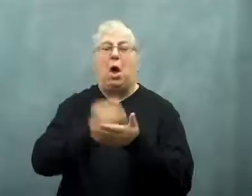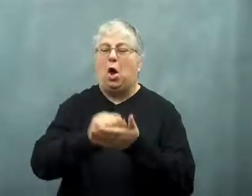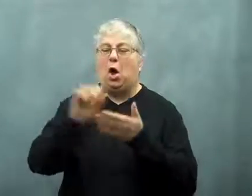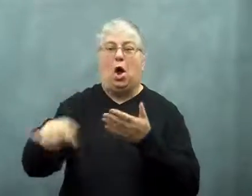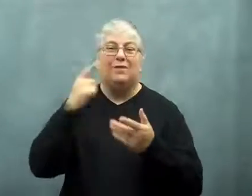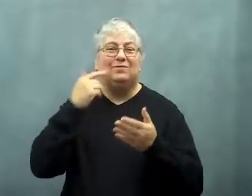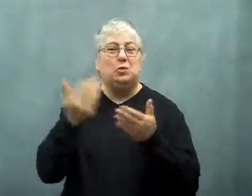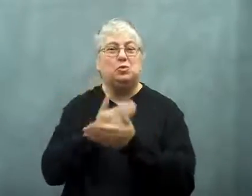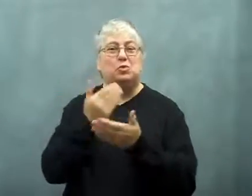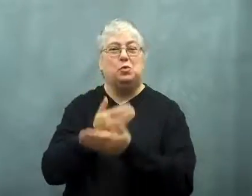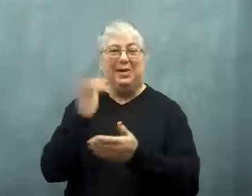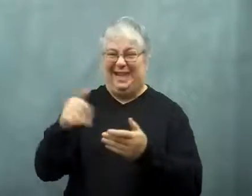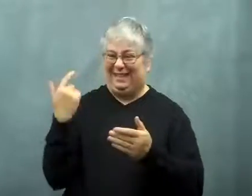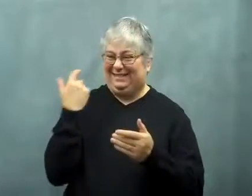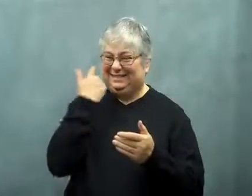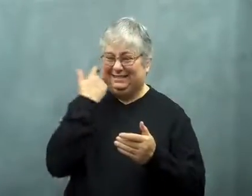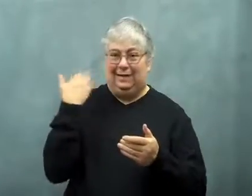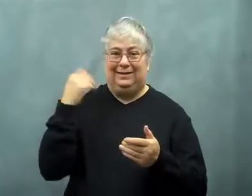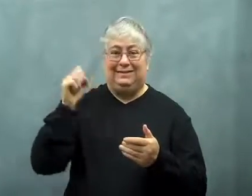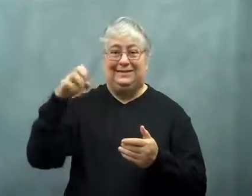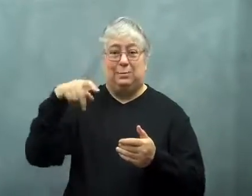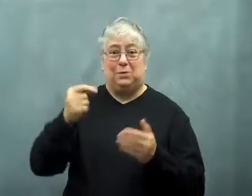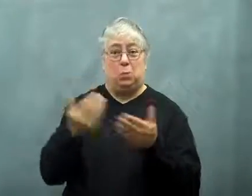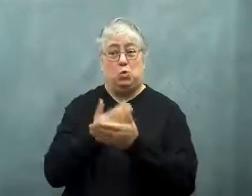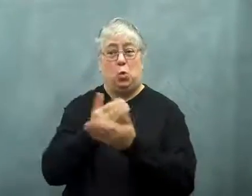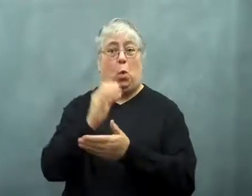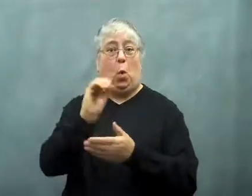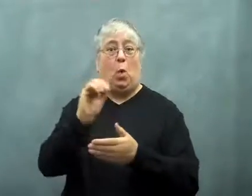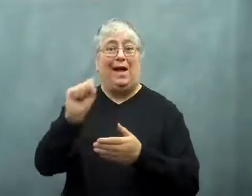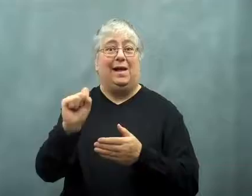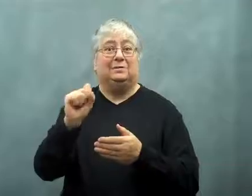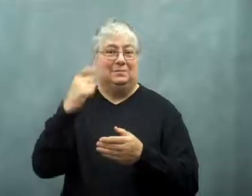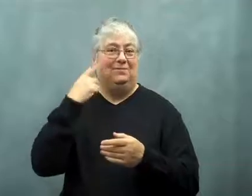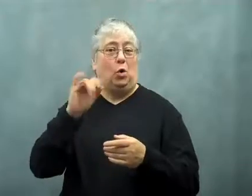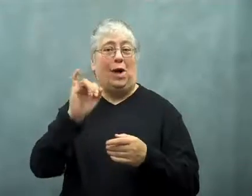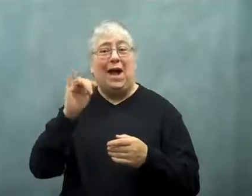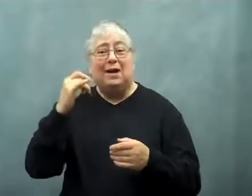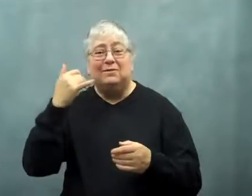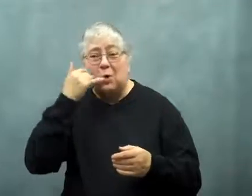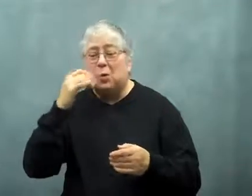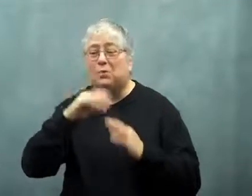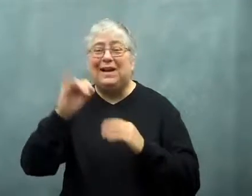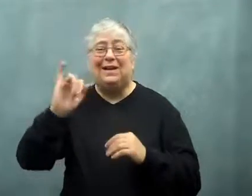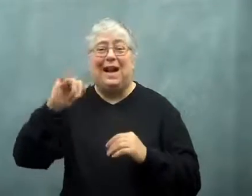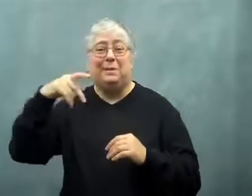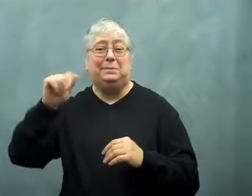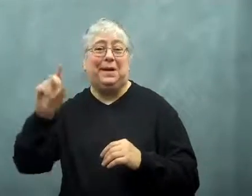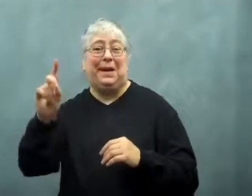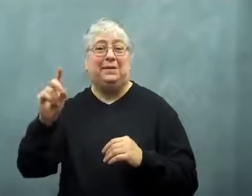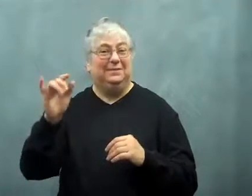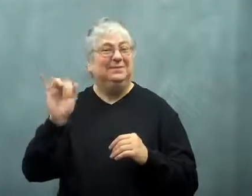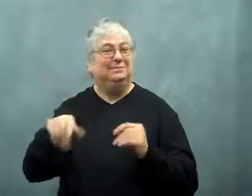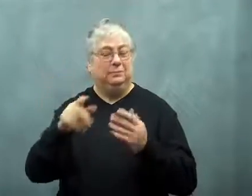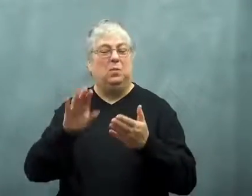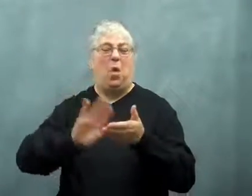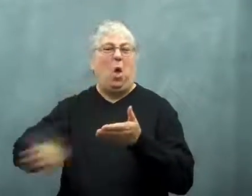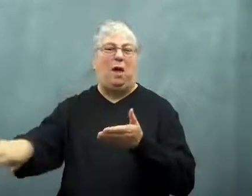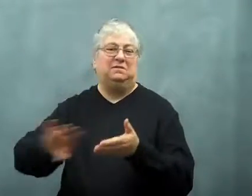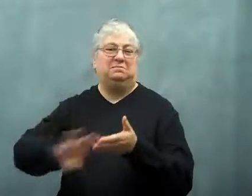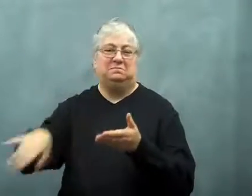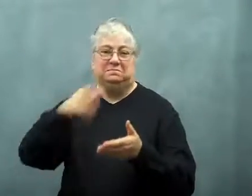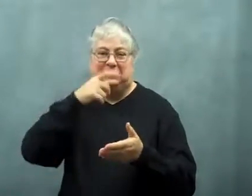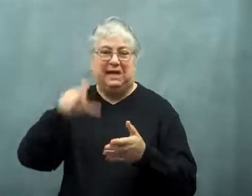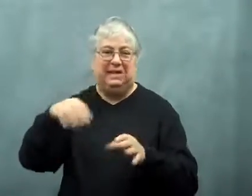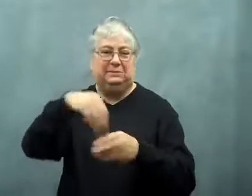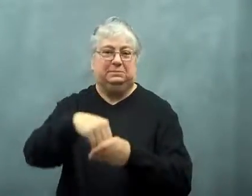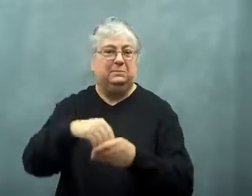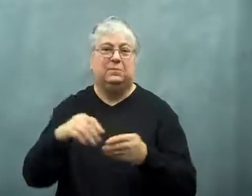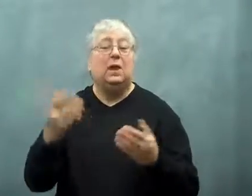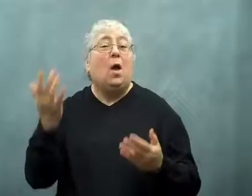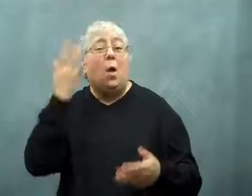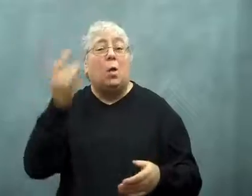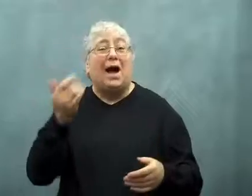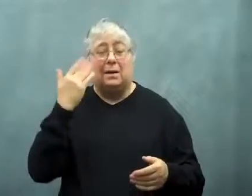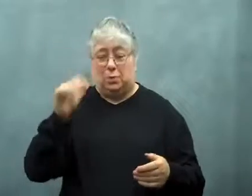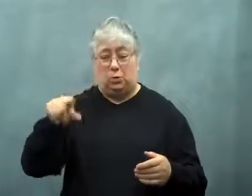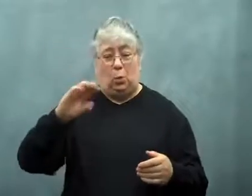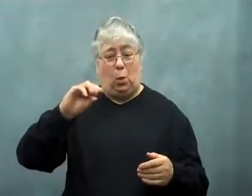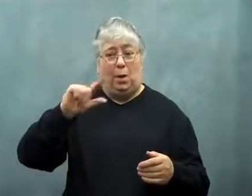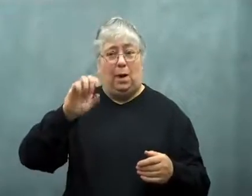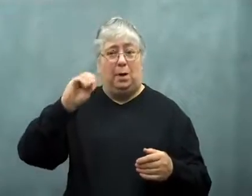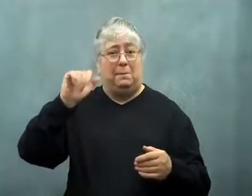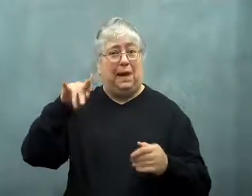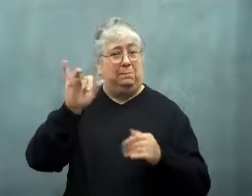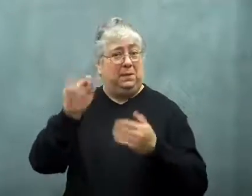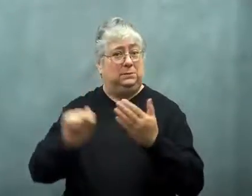It was removed in September when the new OS for the iPhone and iPad came out.